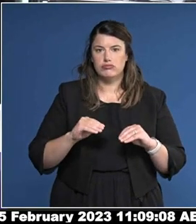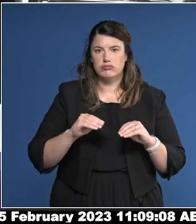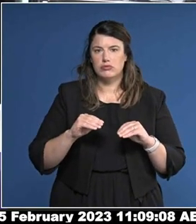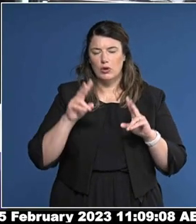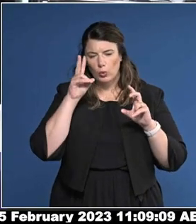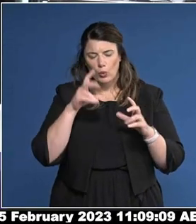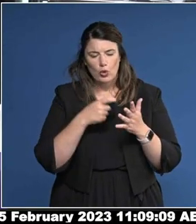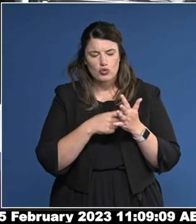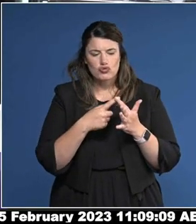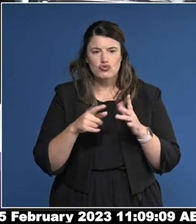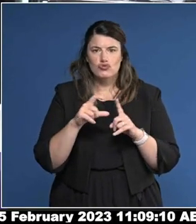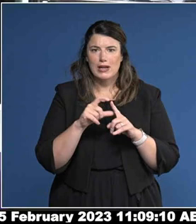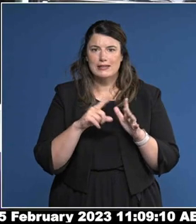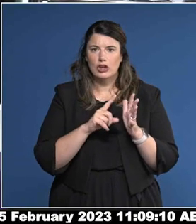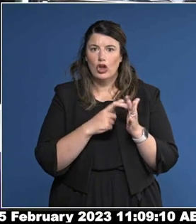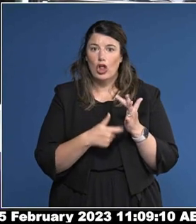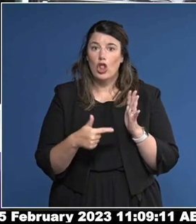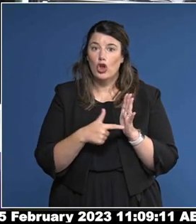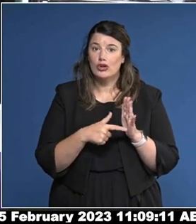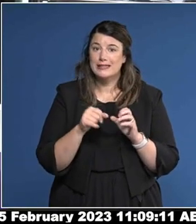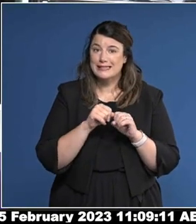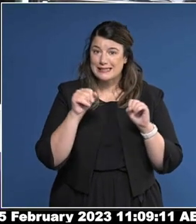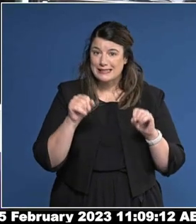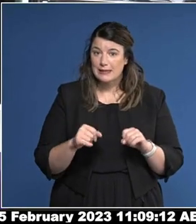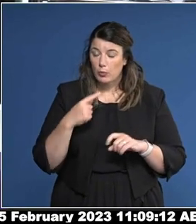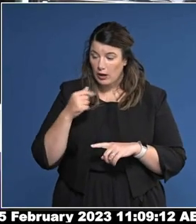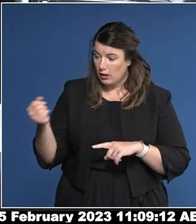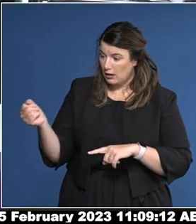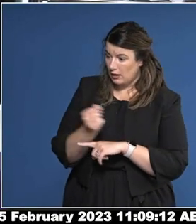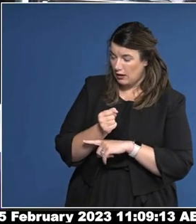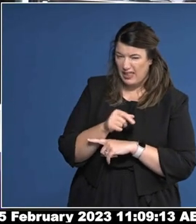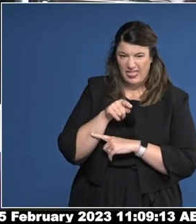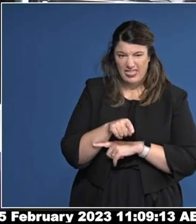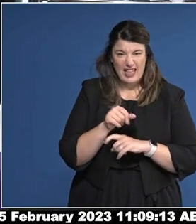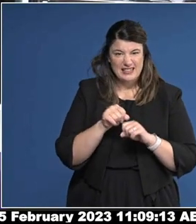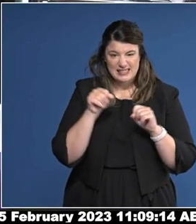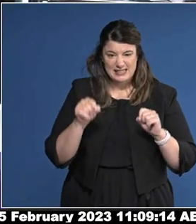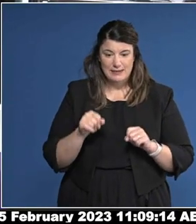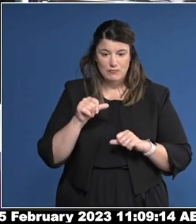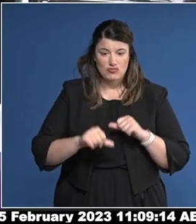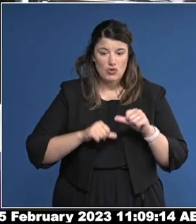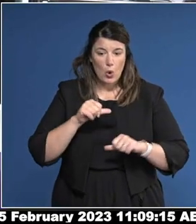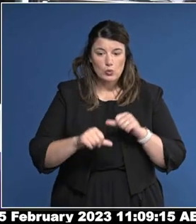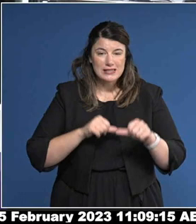That was a flag when I first came into the organisation, that the red alert incident management system that they had in place had to go.